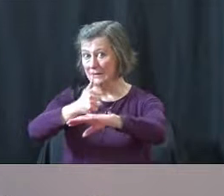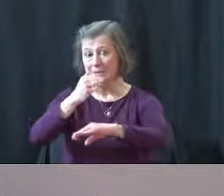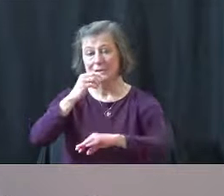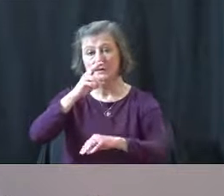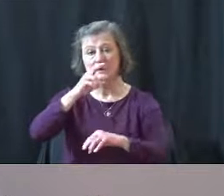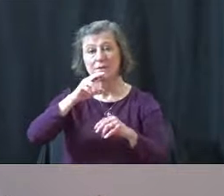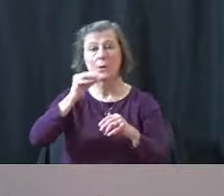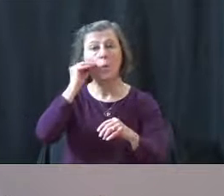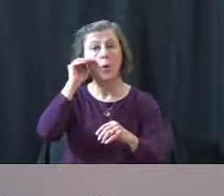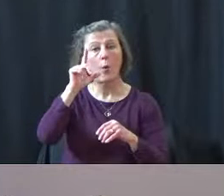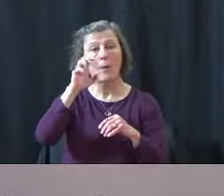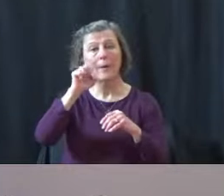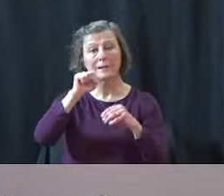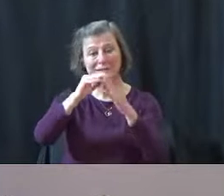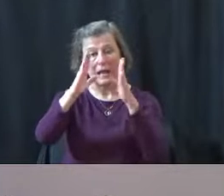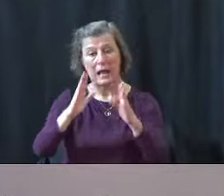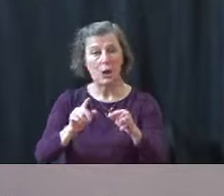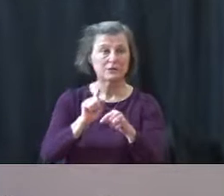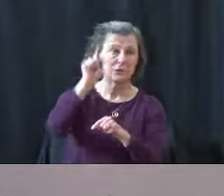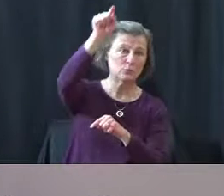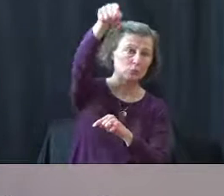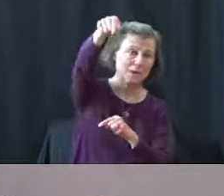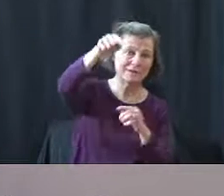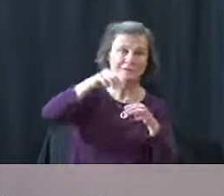unit across the street, just to explain what that is.